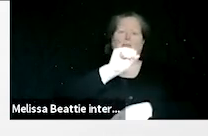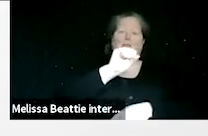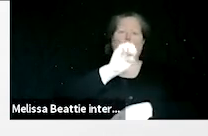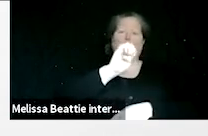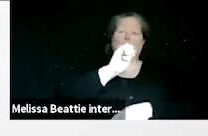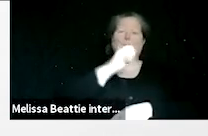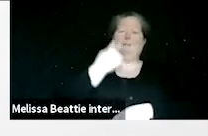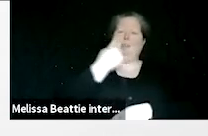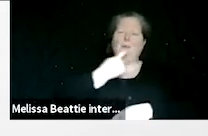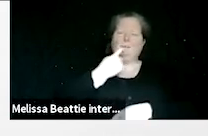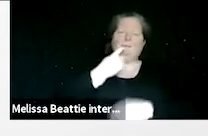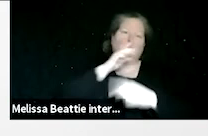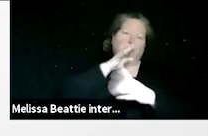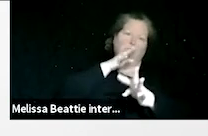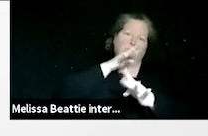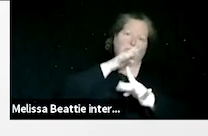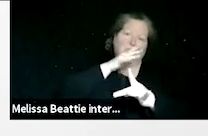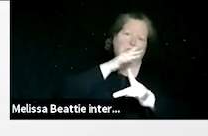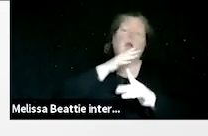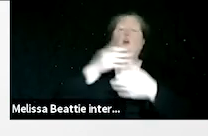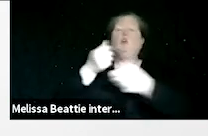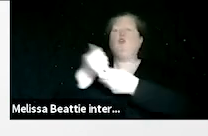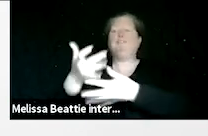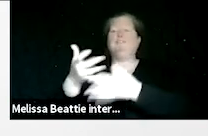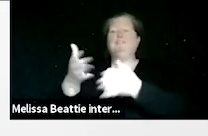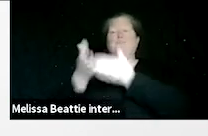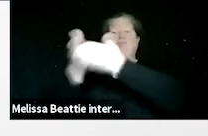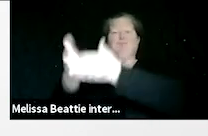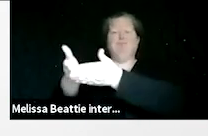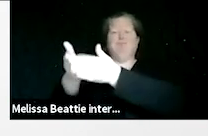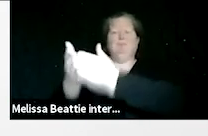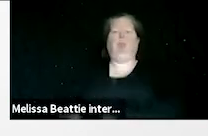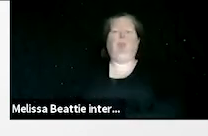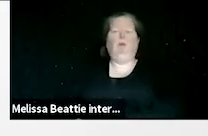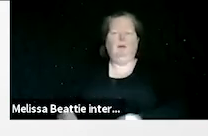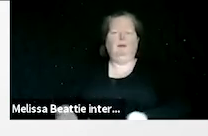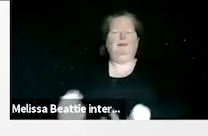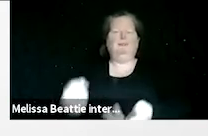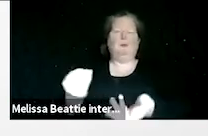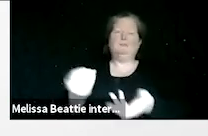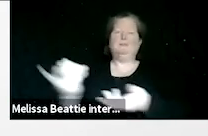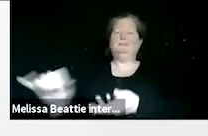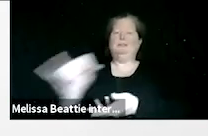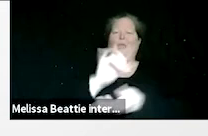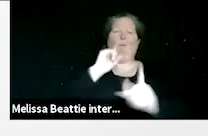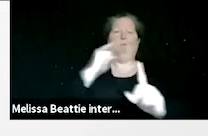material collateral and marketing material and it's it's the same. In a sense, Rick Mislan: But the engagement is what you're bringing